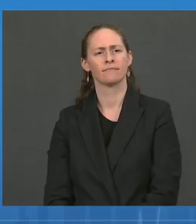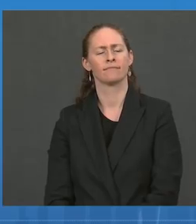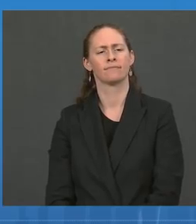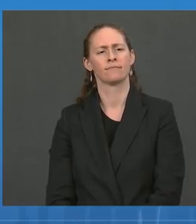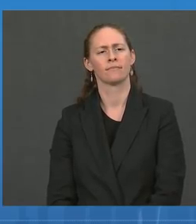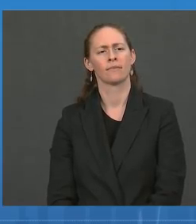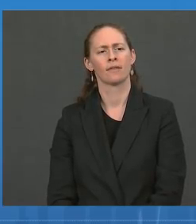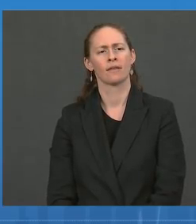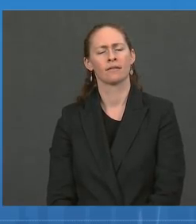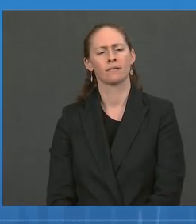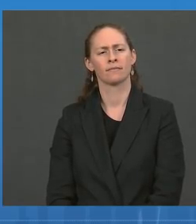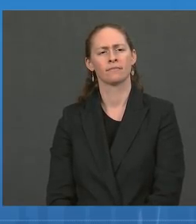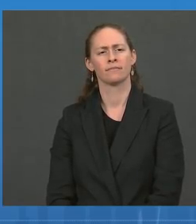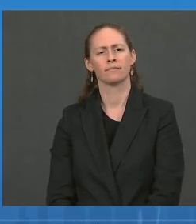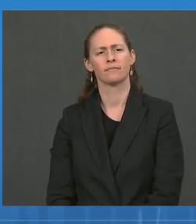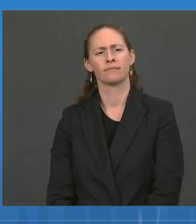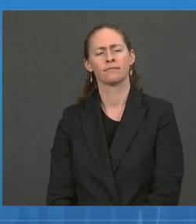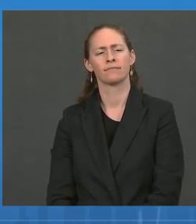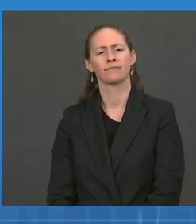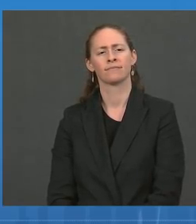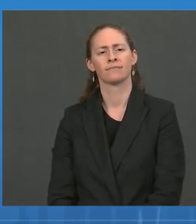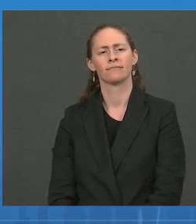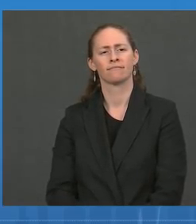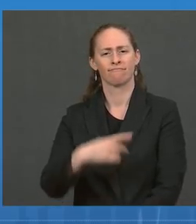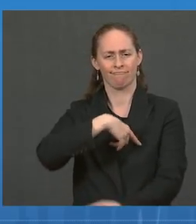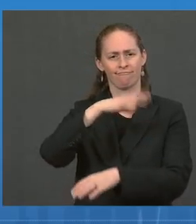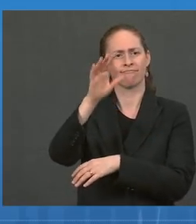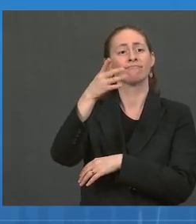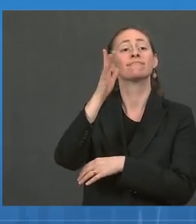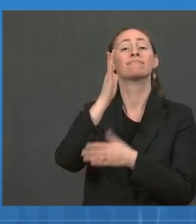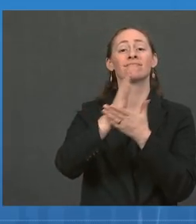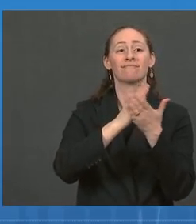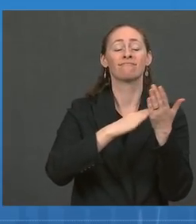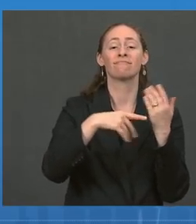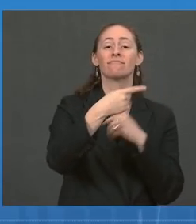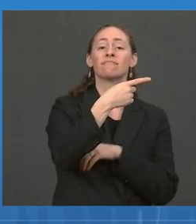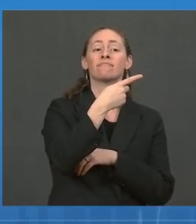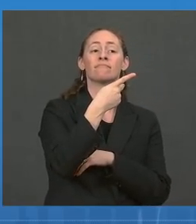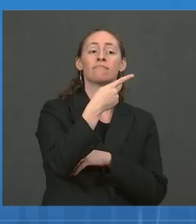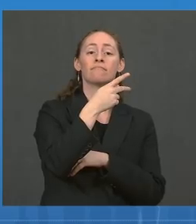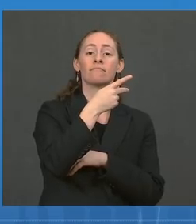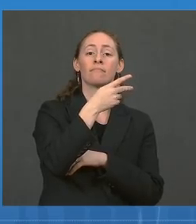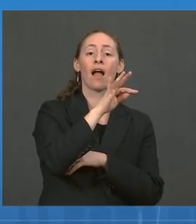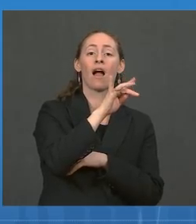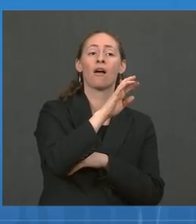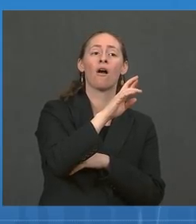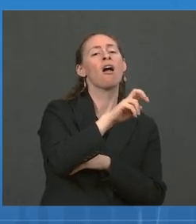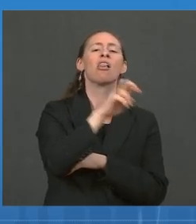so, going from Pfizer to Moderna or J&J to something else. Is there any update that you can give us